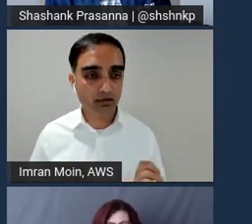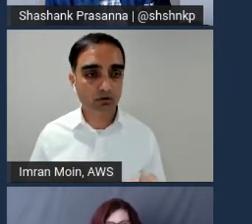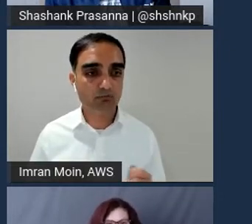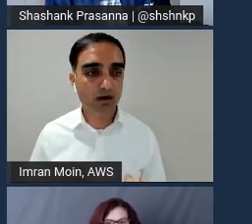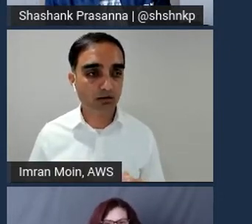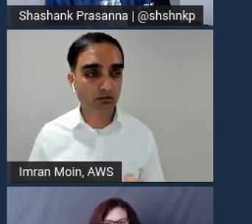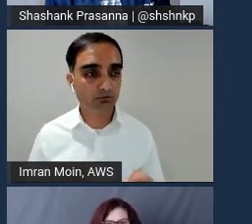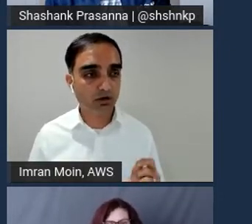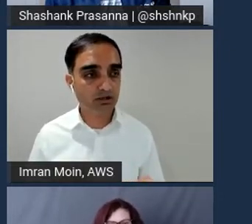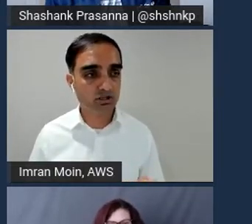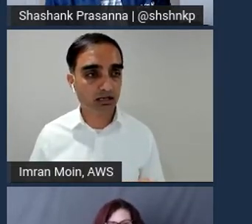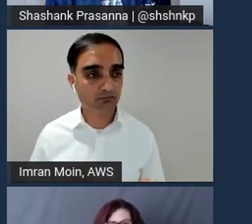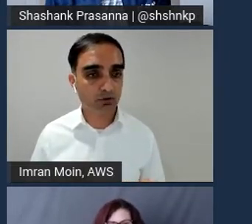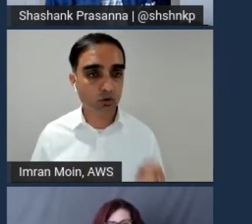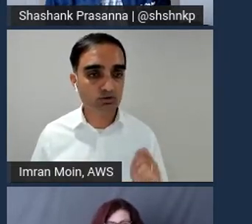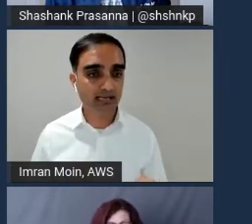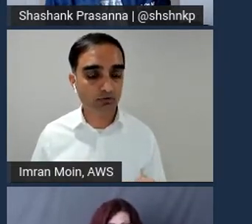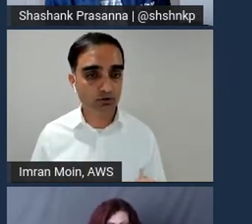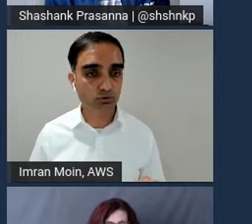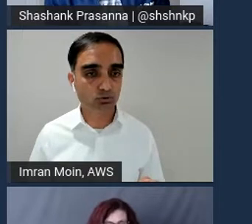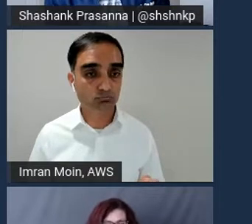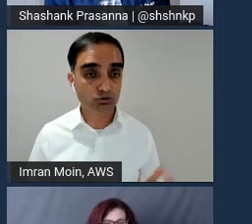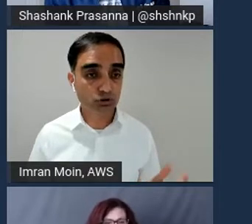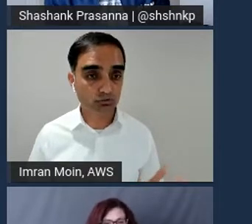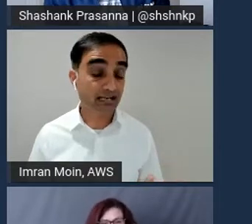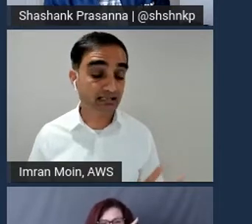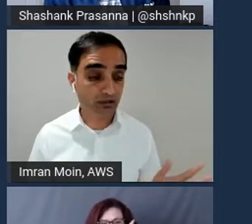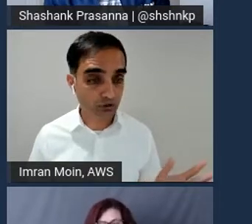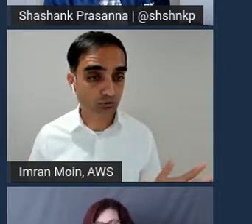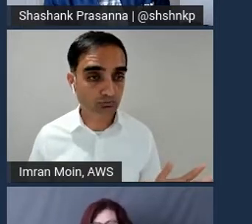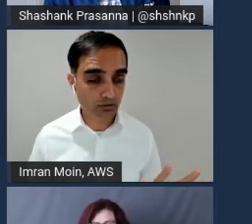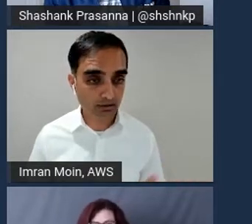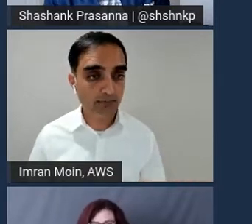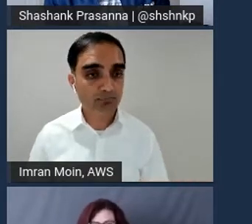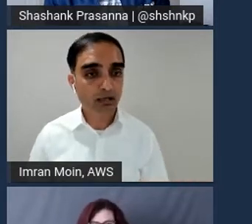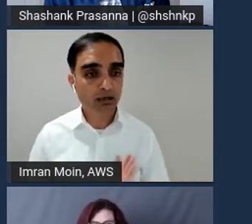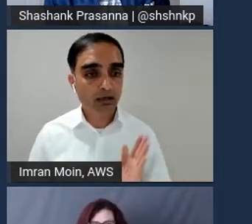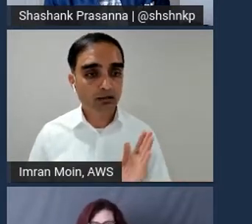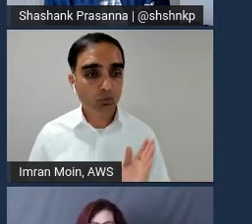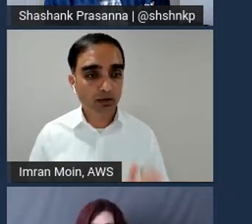the number of bottles on the shelf goes down to two, less than two. Okay.